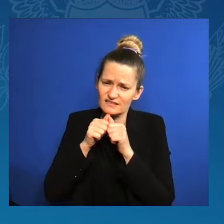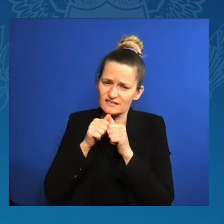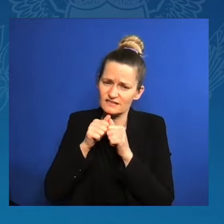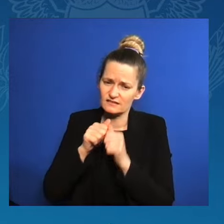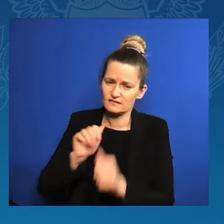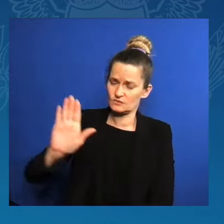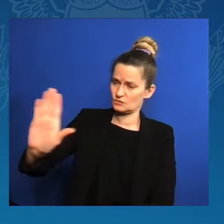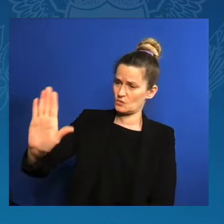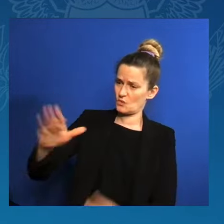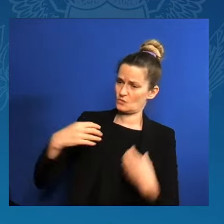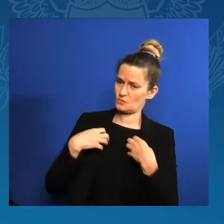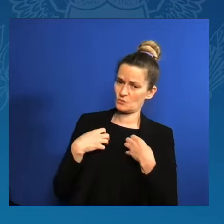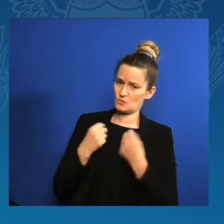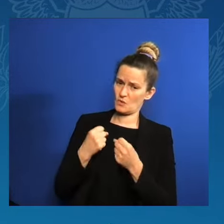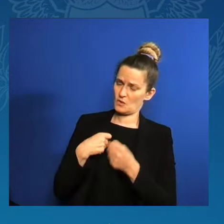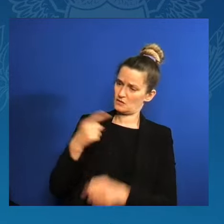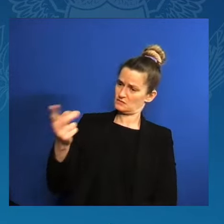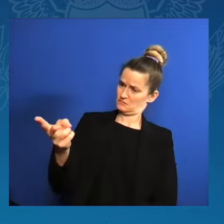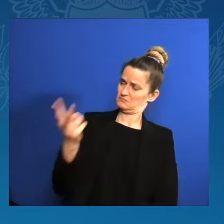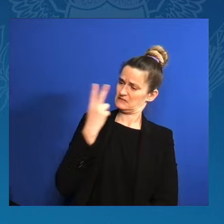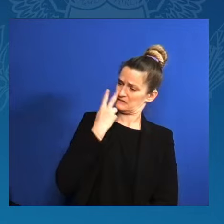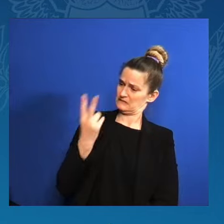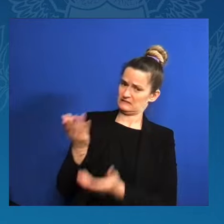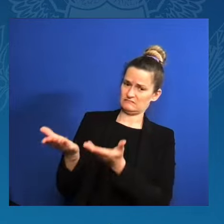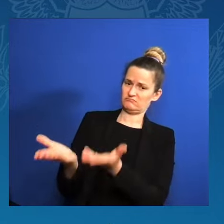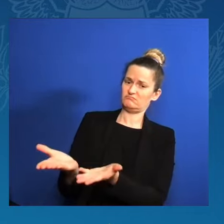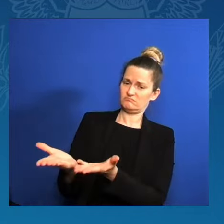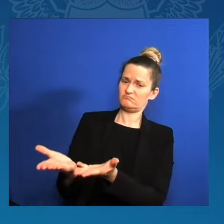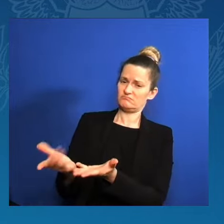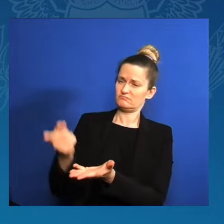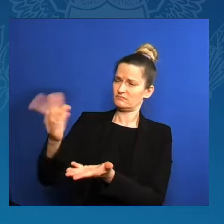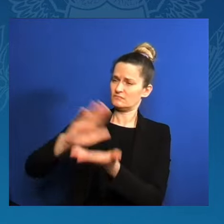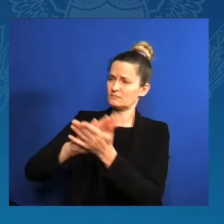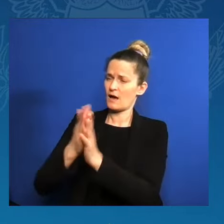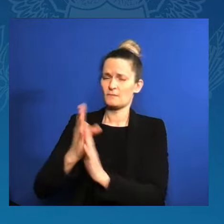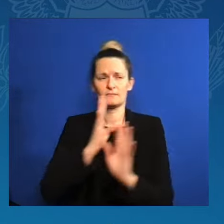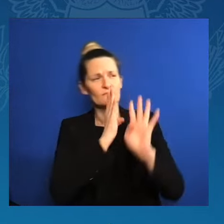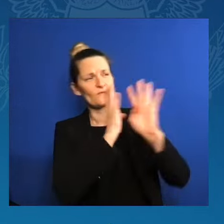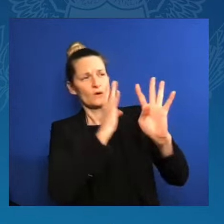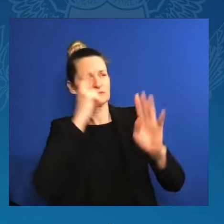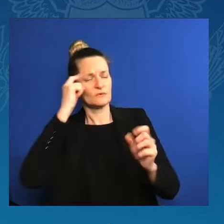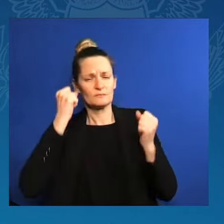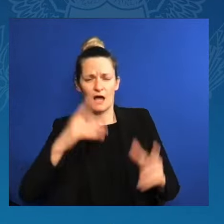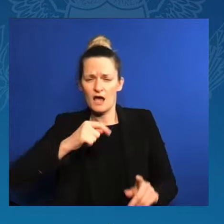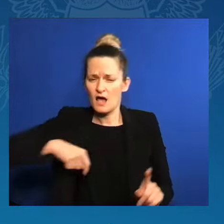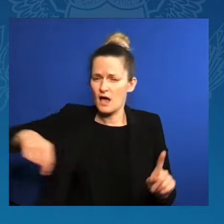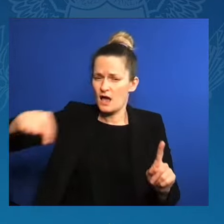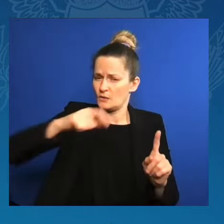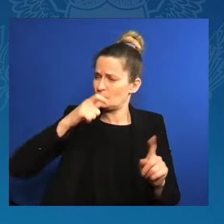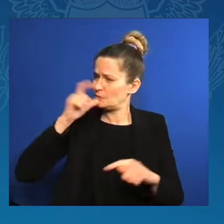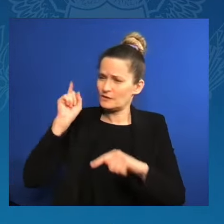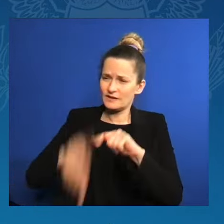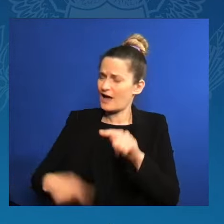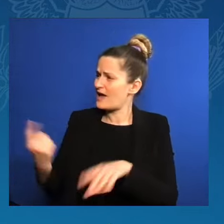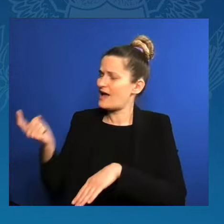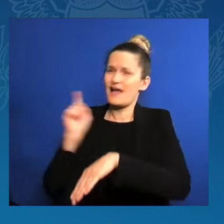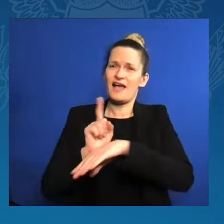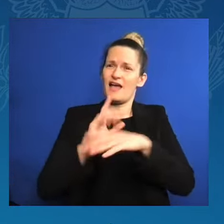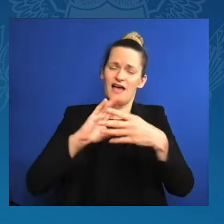for some many people who can't be here or feel alone is so important. And we thank you for your courage,